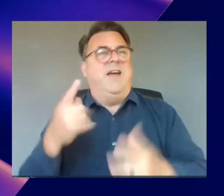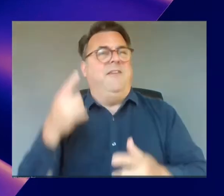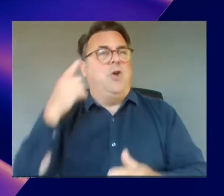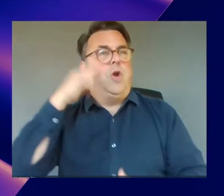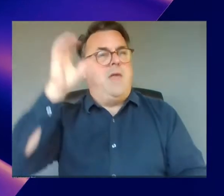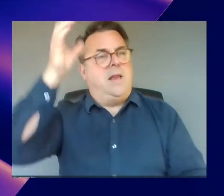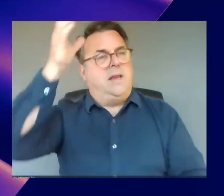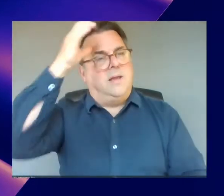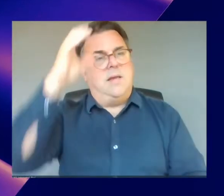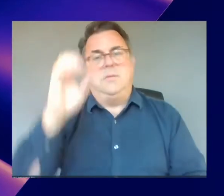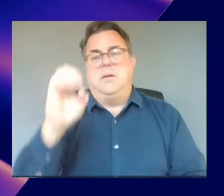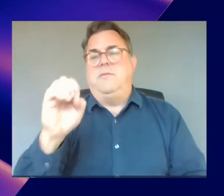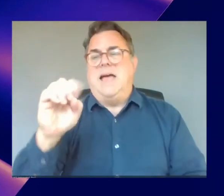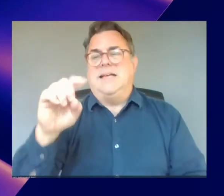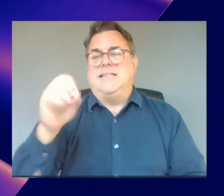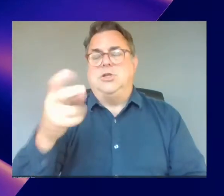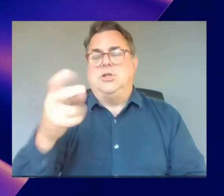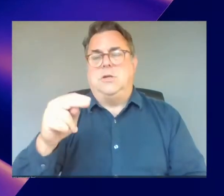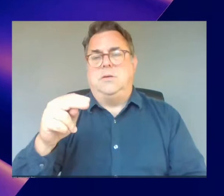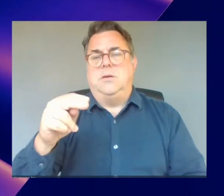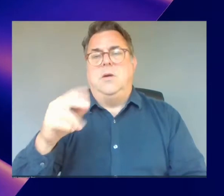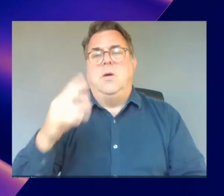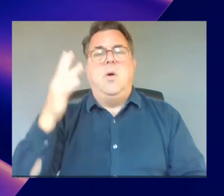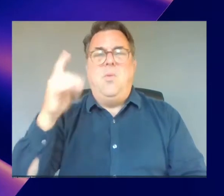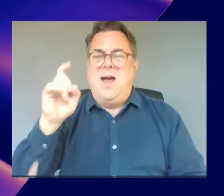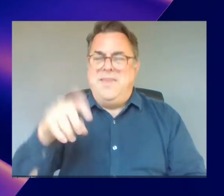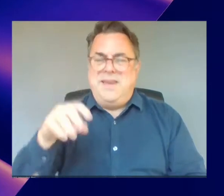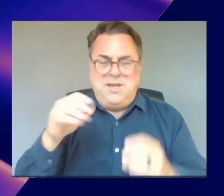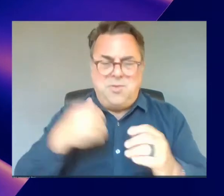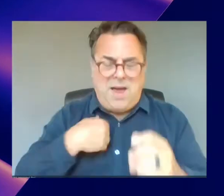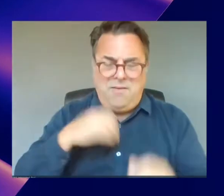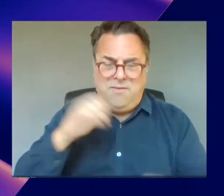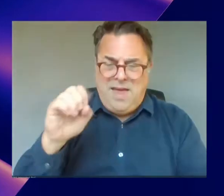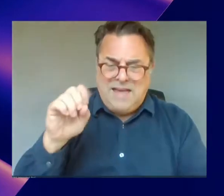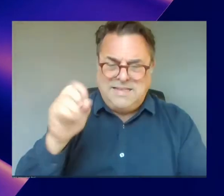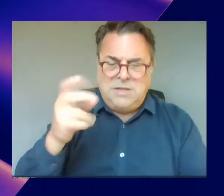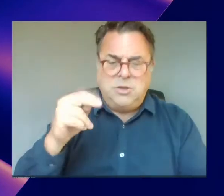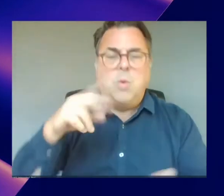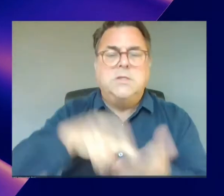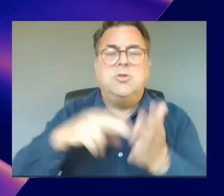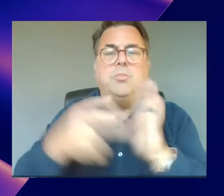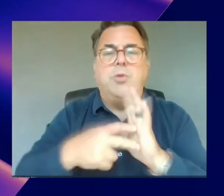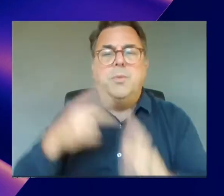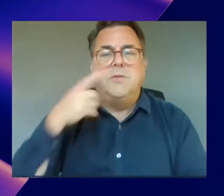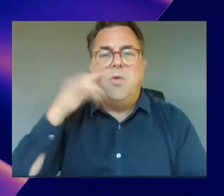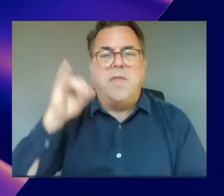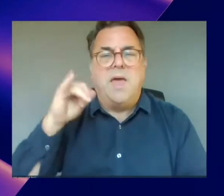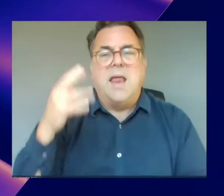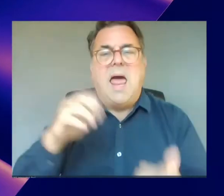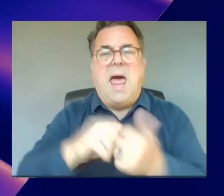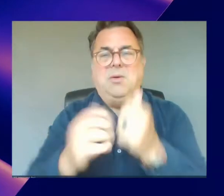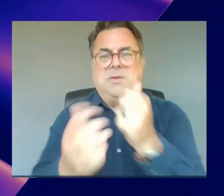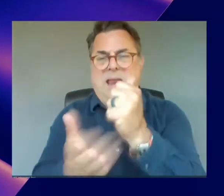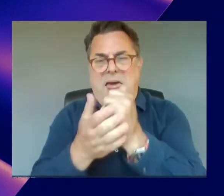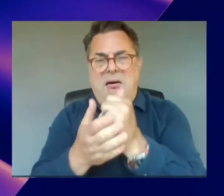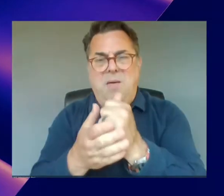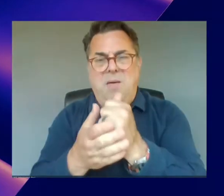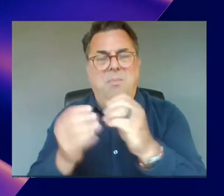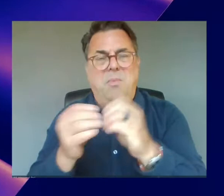So why do customers even need extensions? What's the purpose behind them? How does it help them innovate faster, is another question I have,